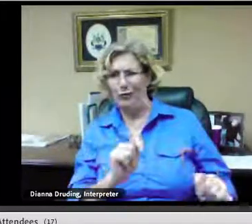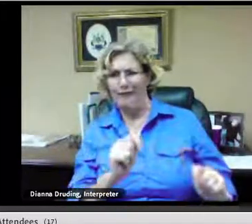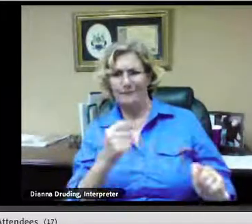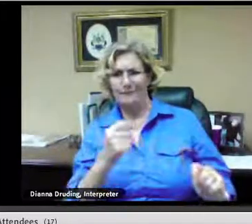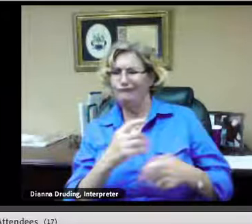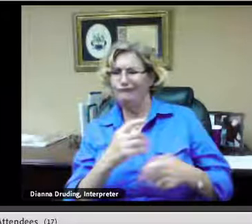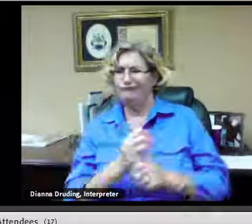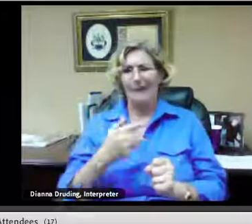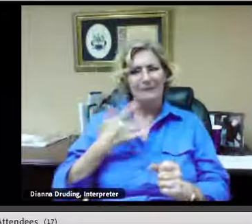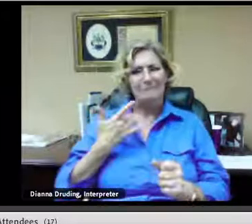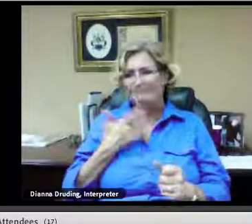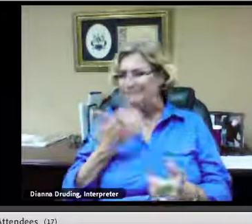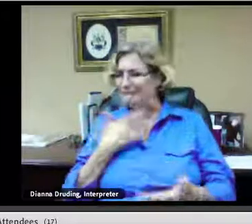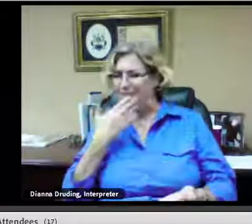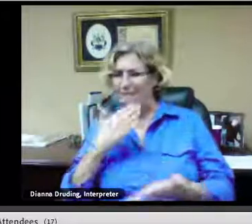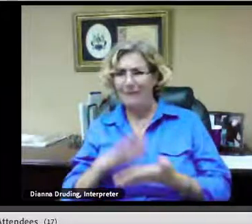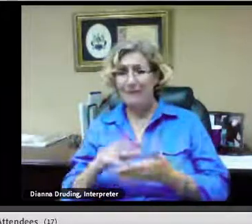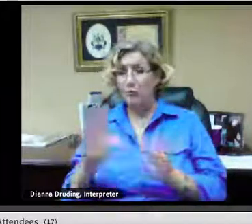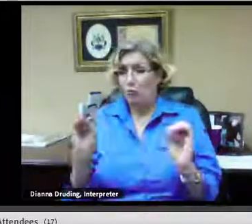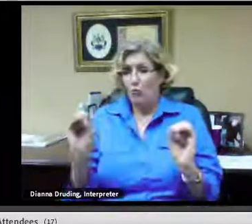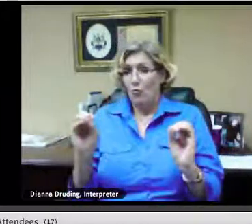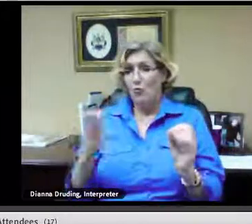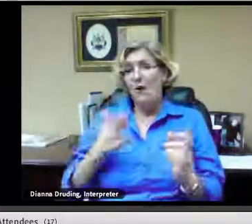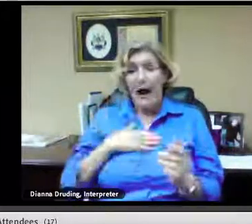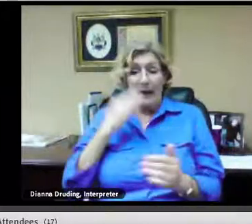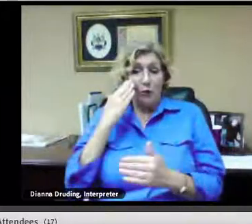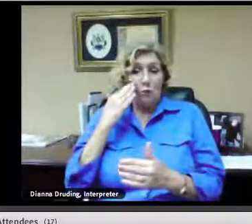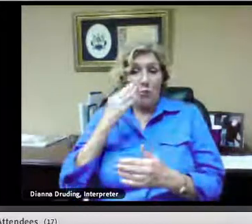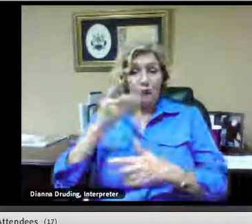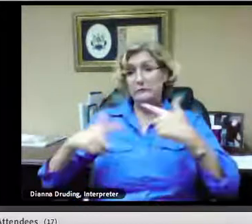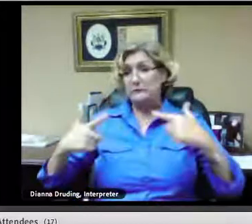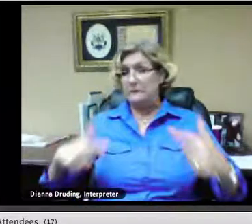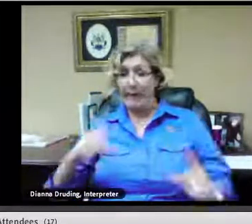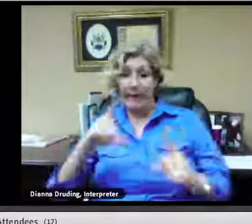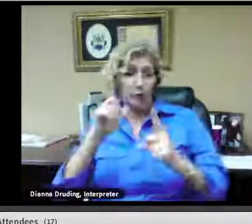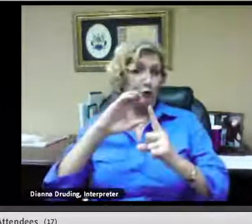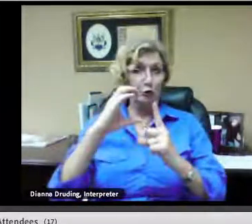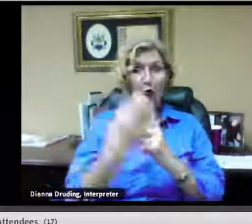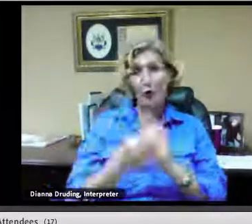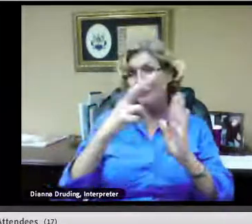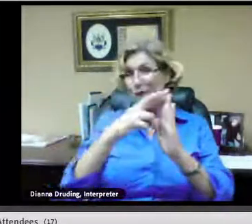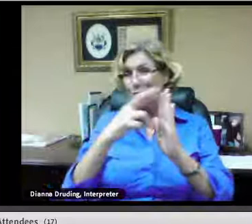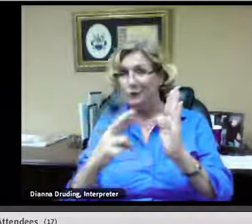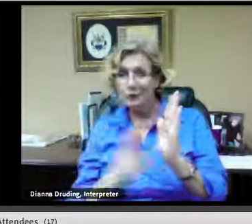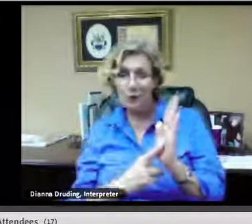I did not know the rules. I constantly felt like I was bumbling up against somebody.